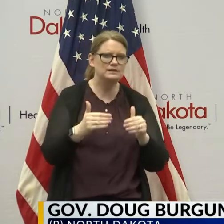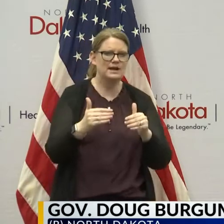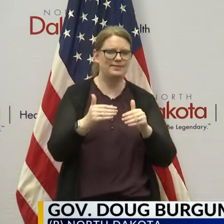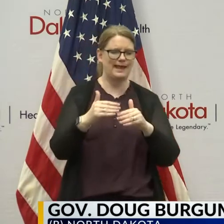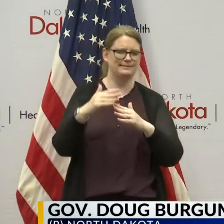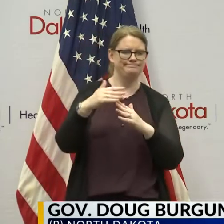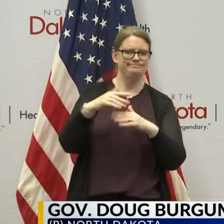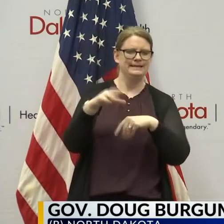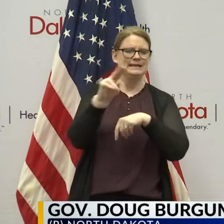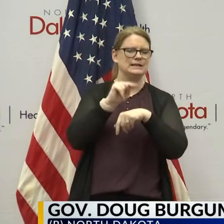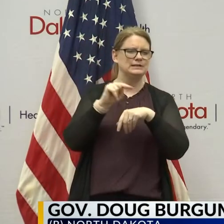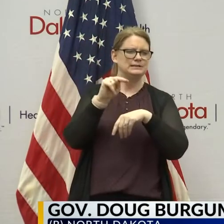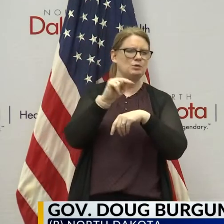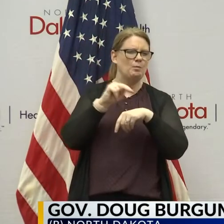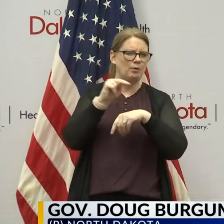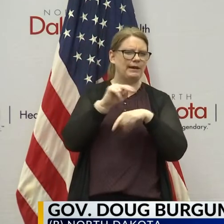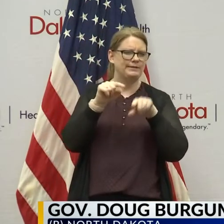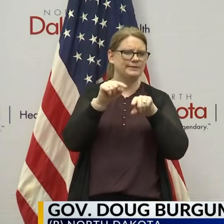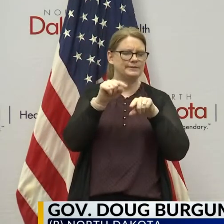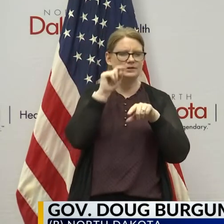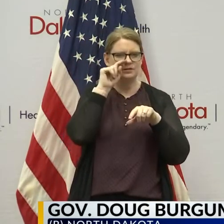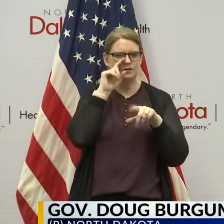THROUGH THIS MORNING IS, AGAIN ON THE TEST BECAUSE PEOPLE